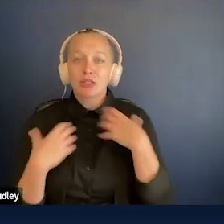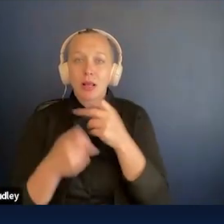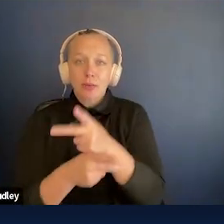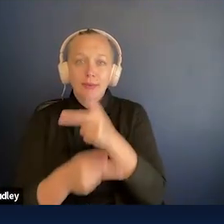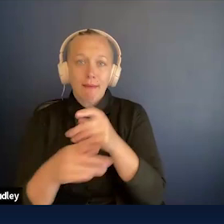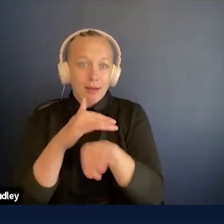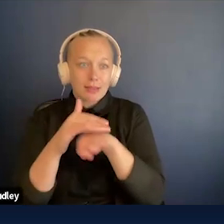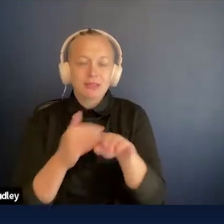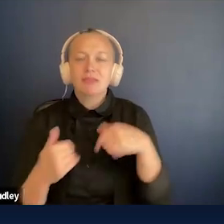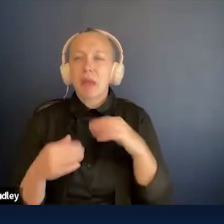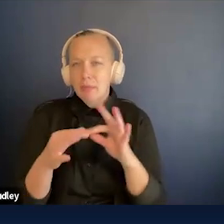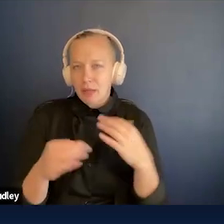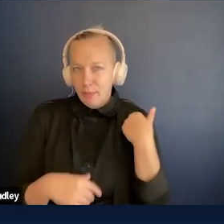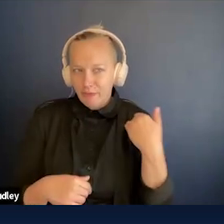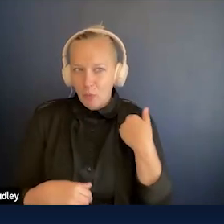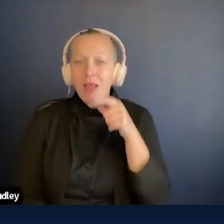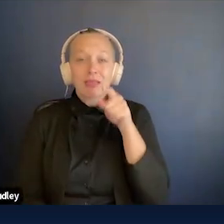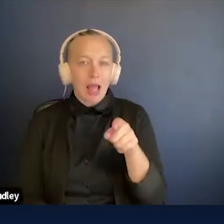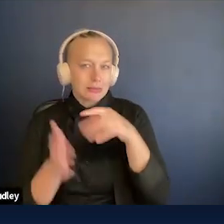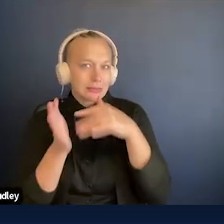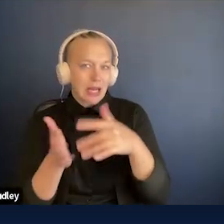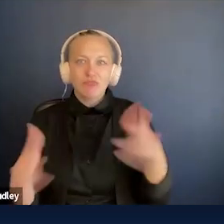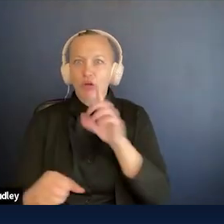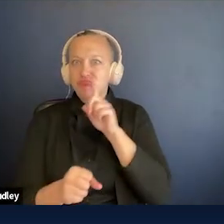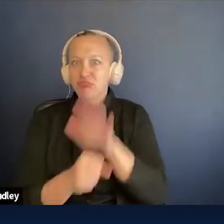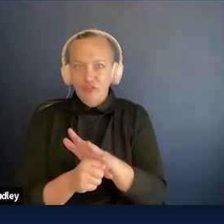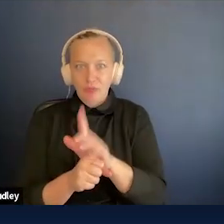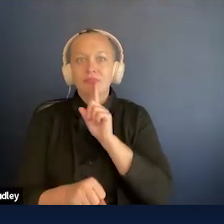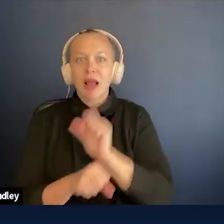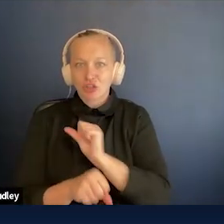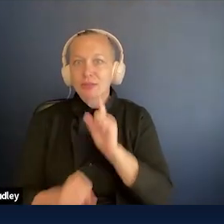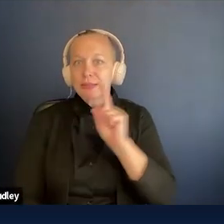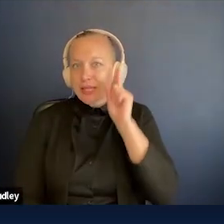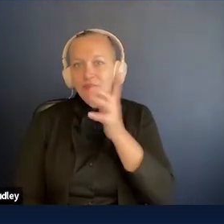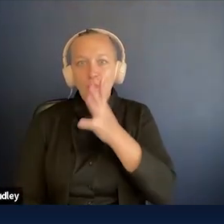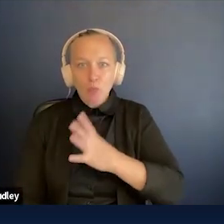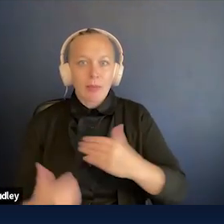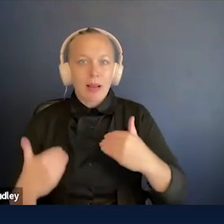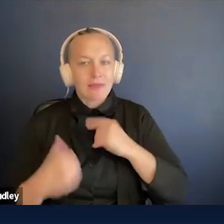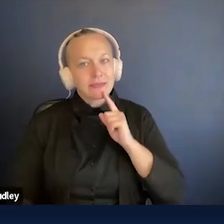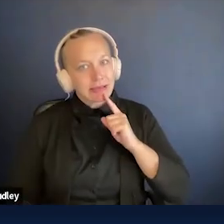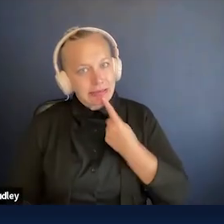Um, as mentioned before, and we… this study is kind of confirmed that Deaf women face significant communication barriers in prenatal care.